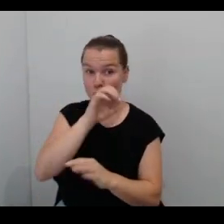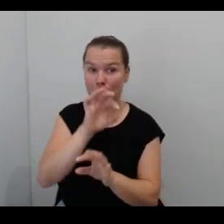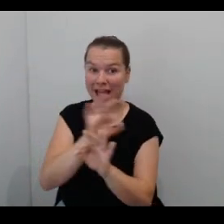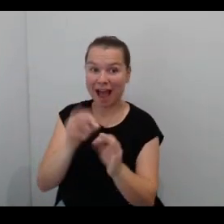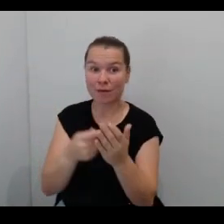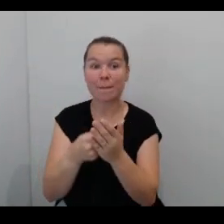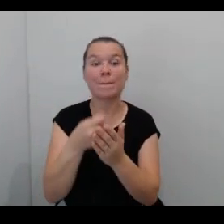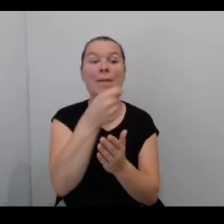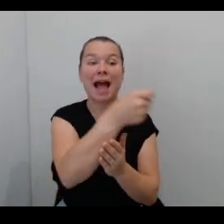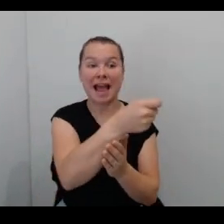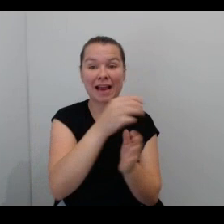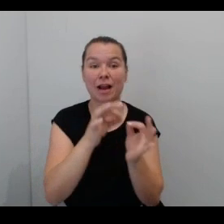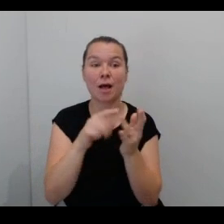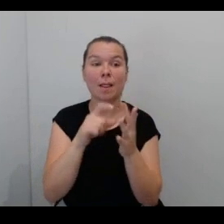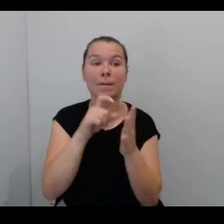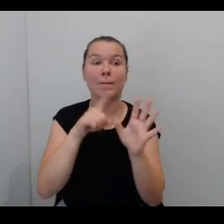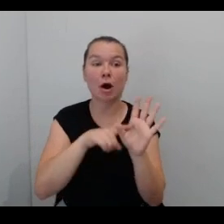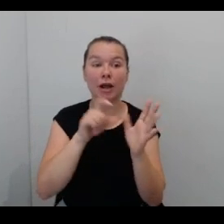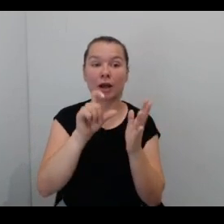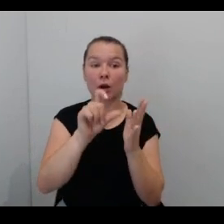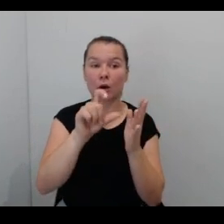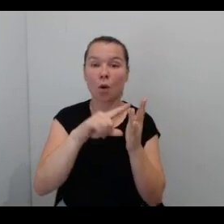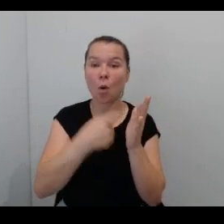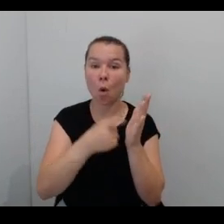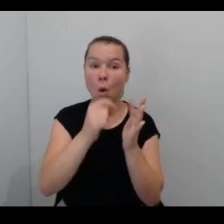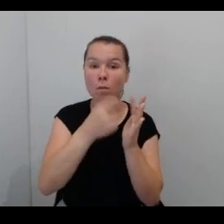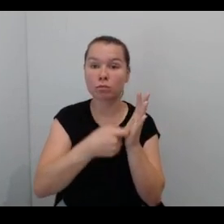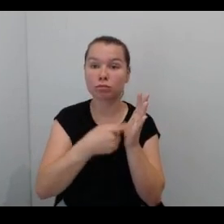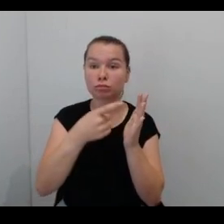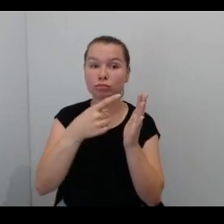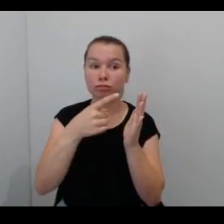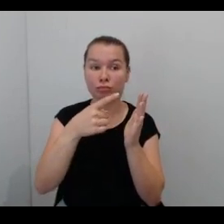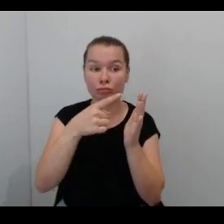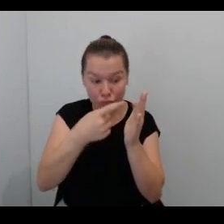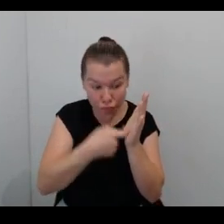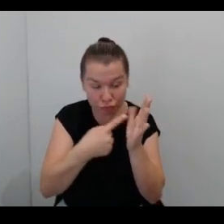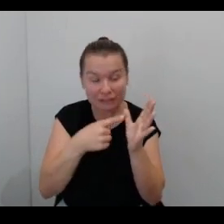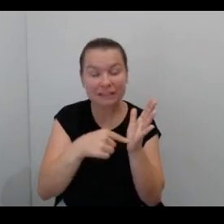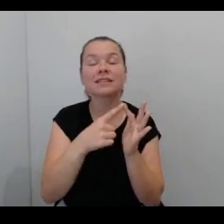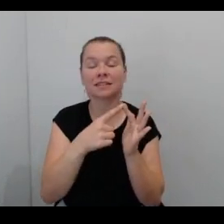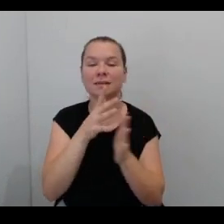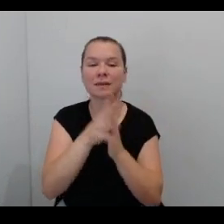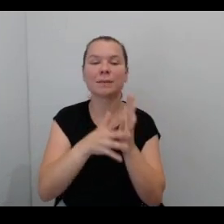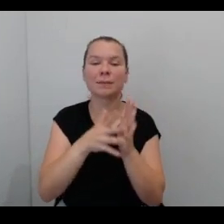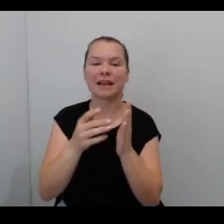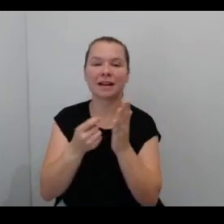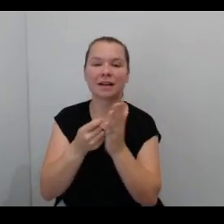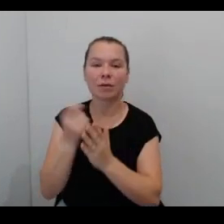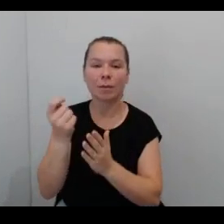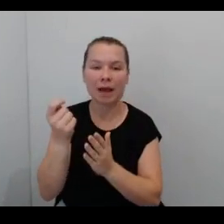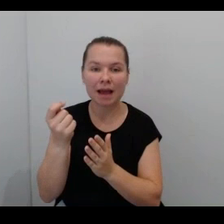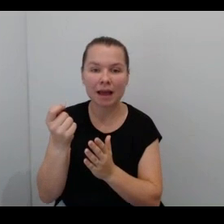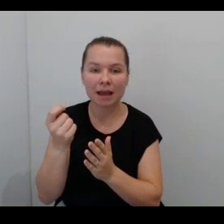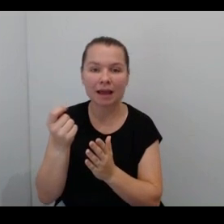I think the same answer as before. They need to pay the debt to get out of that particular situation.